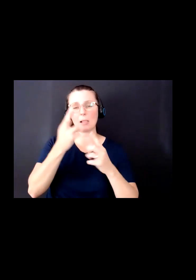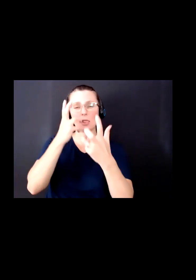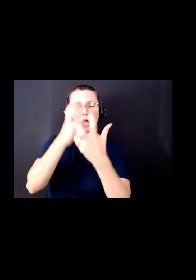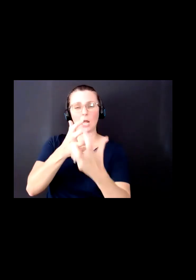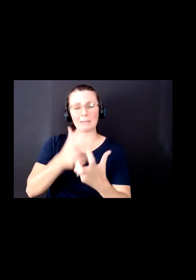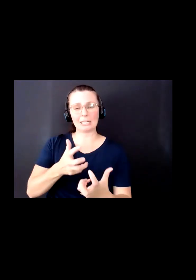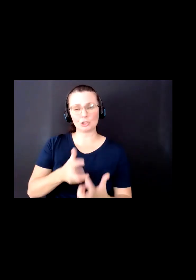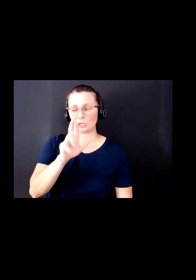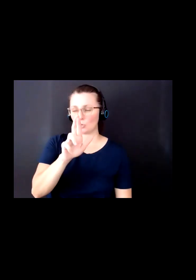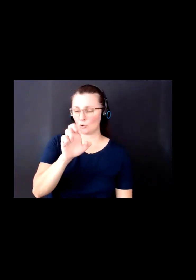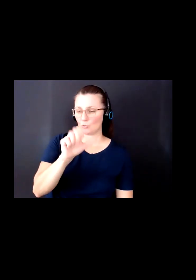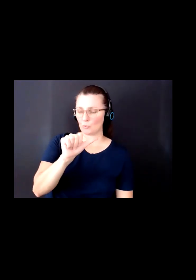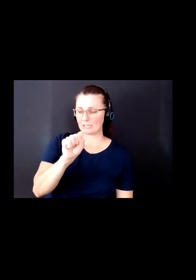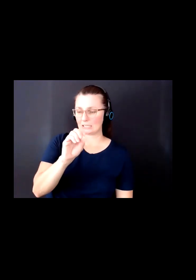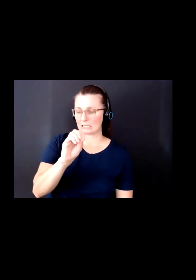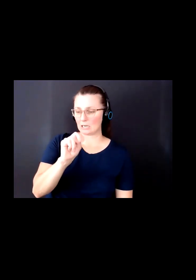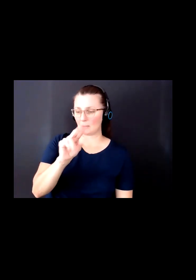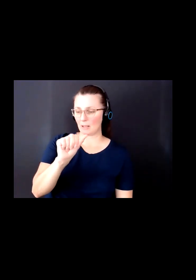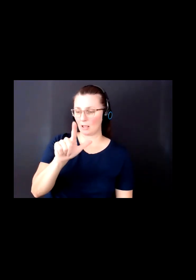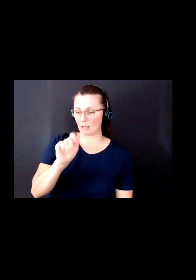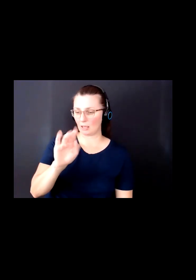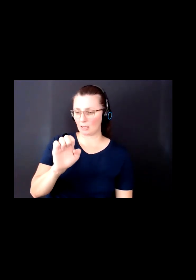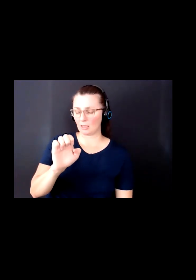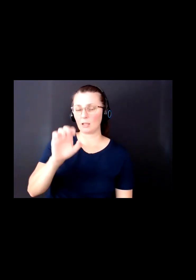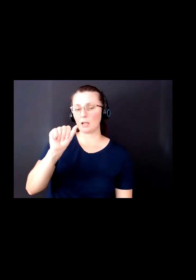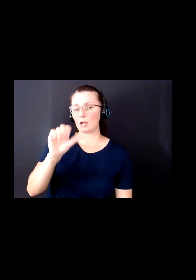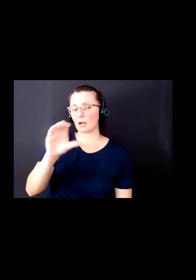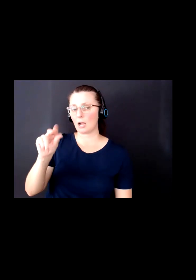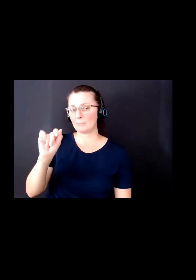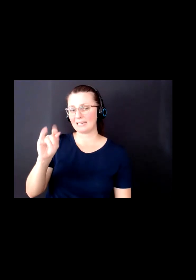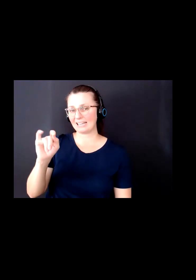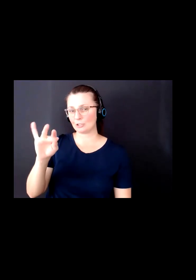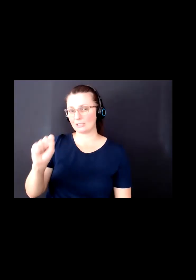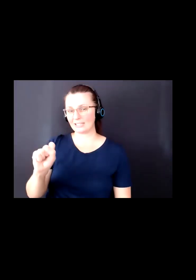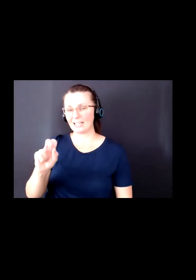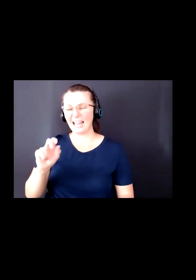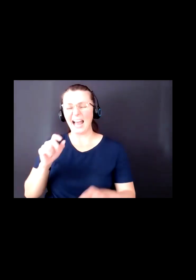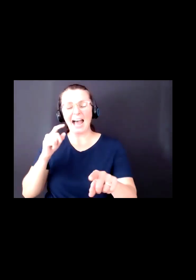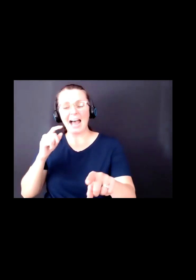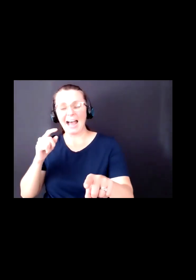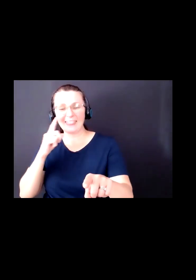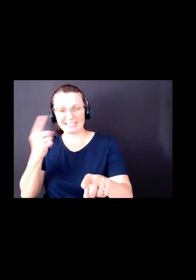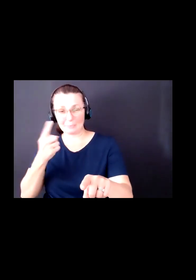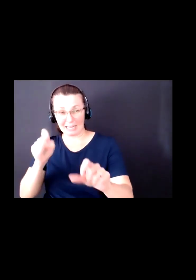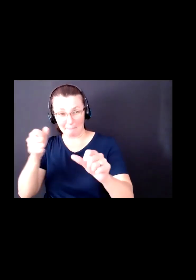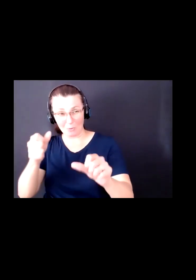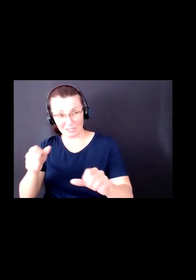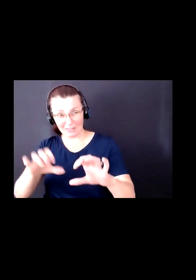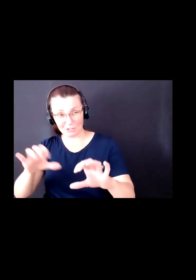to this in the end. Maybe someone can do that in the chat. I'm not sure if it is there. If people are interested in the workshops.